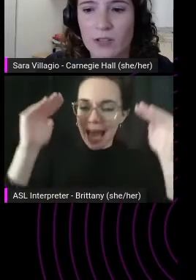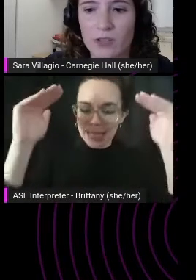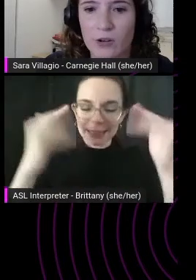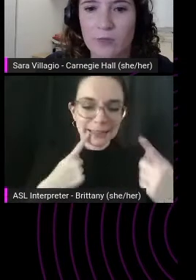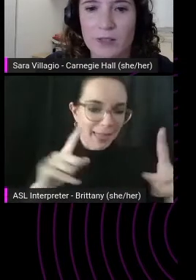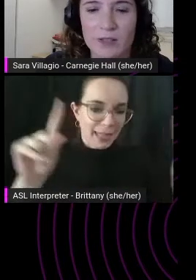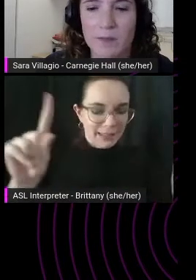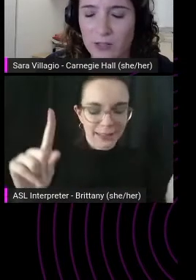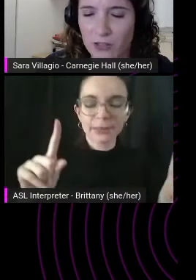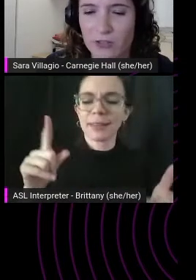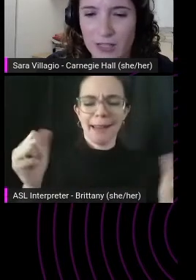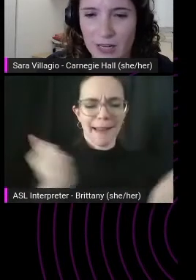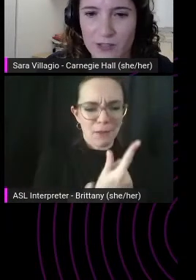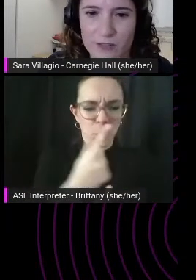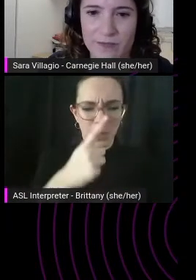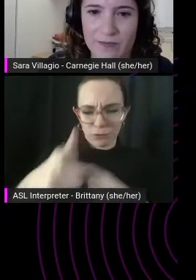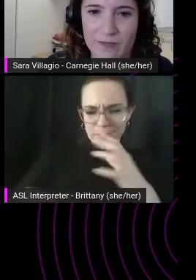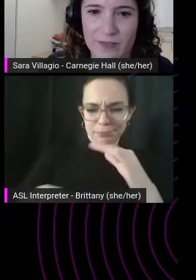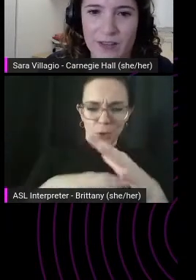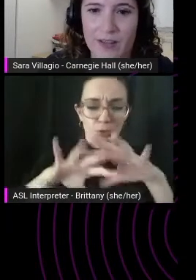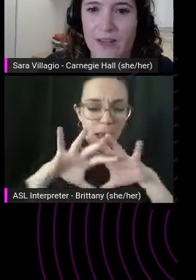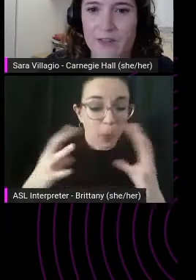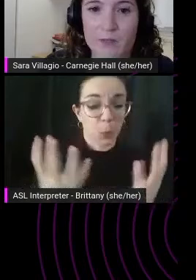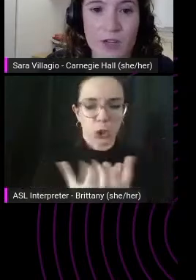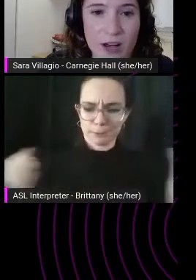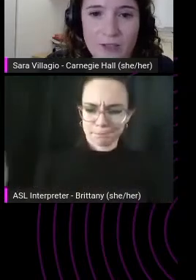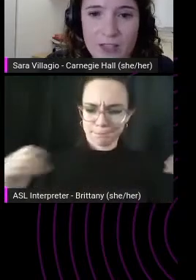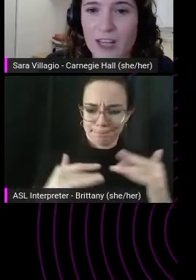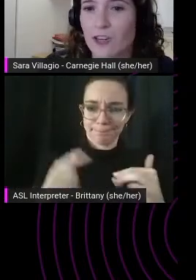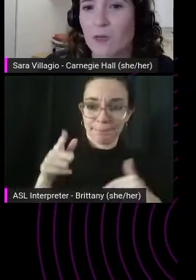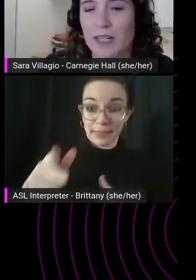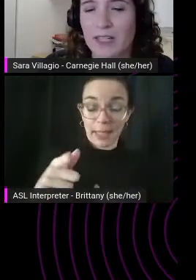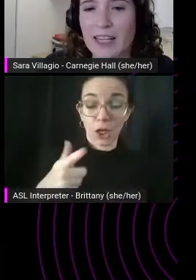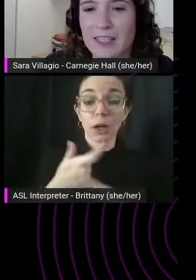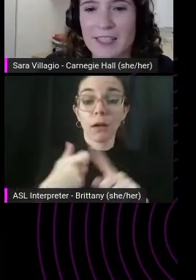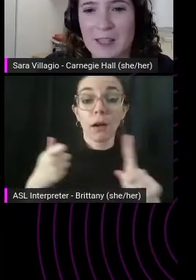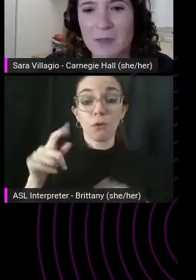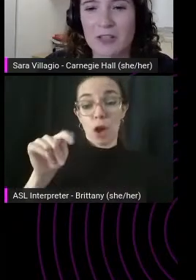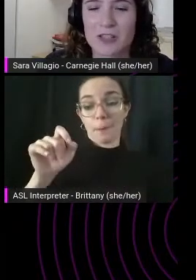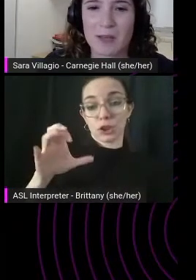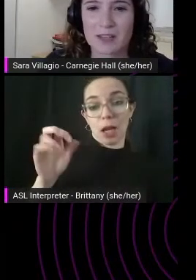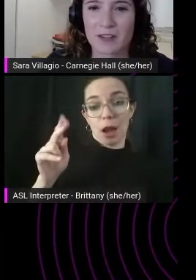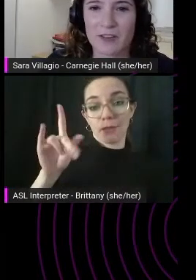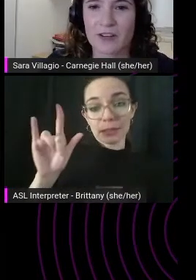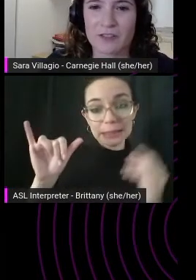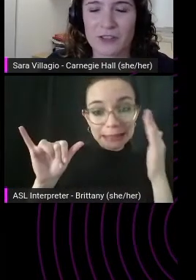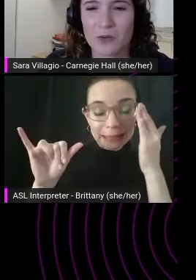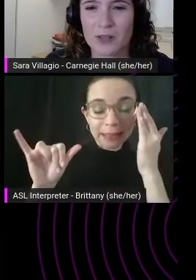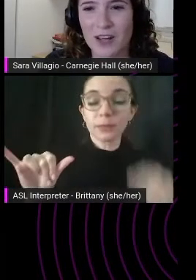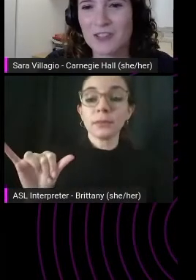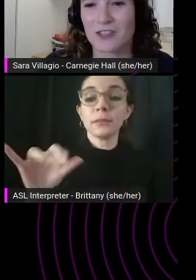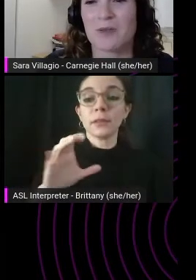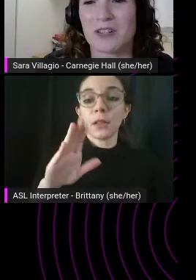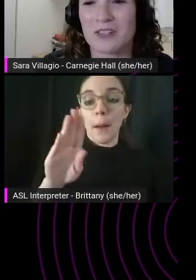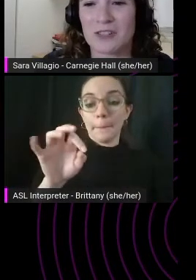the globe to this magical stage. From Tchaikovsky on opening night to The Beatles making their very first US concert appearance